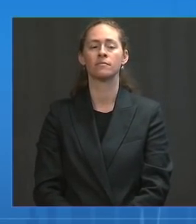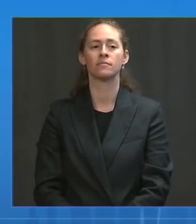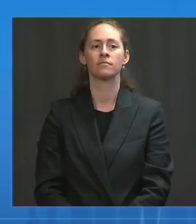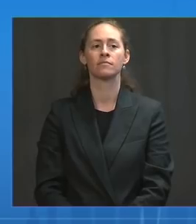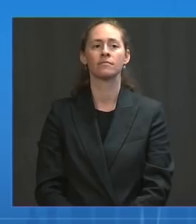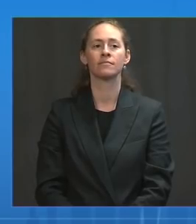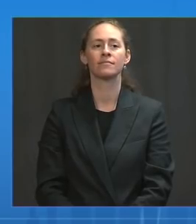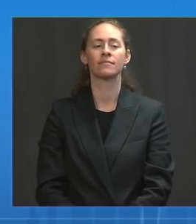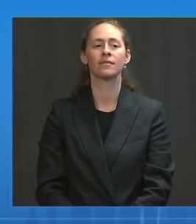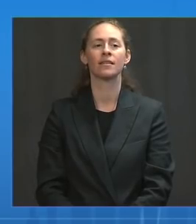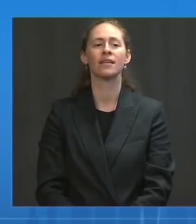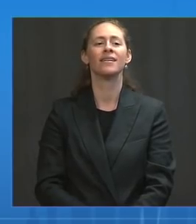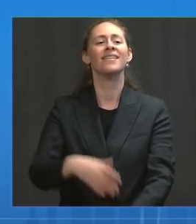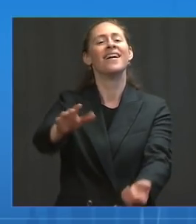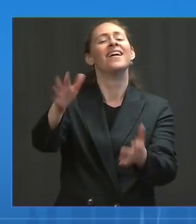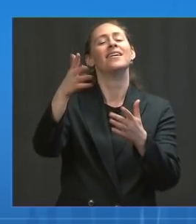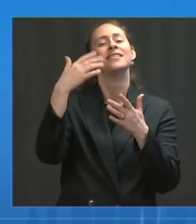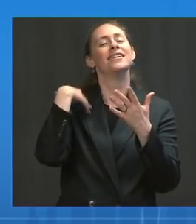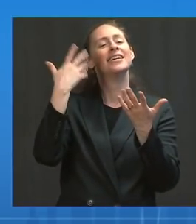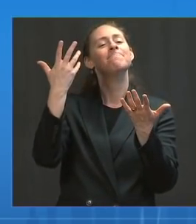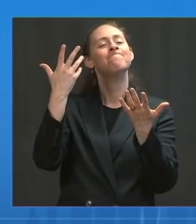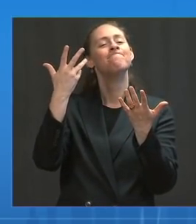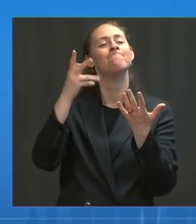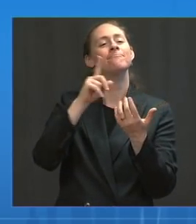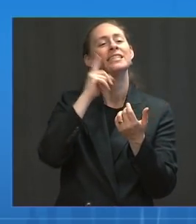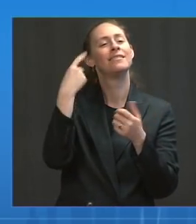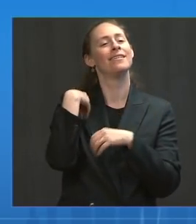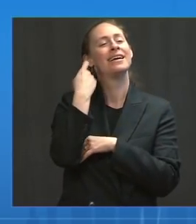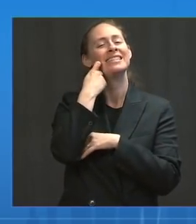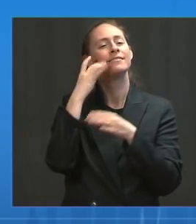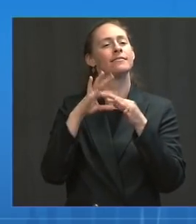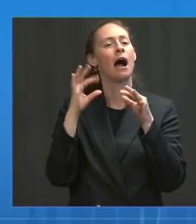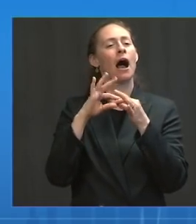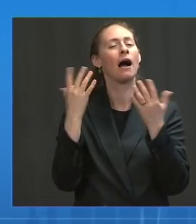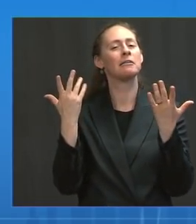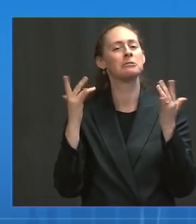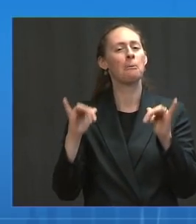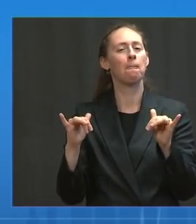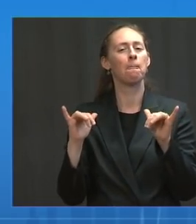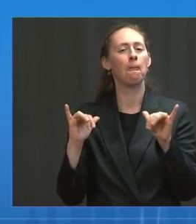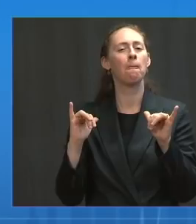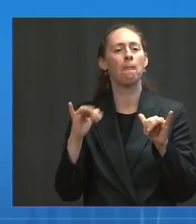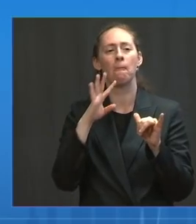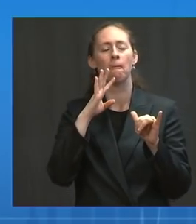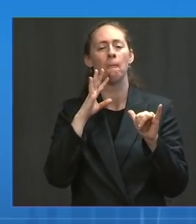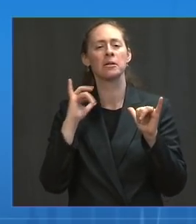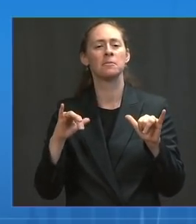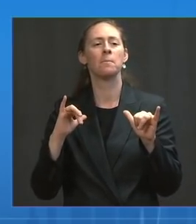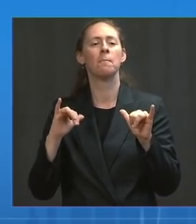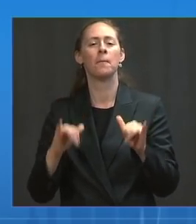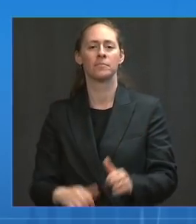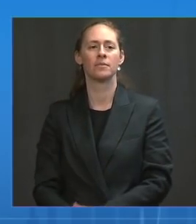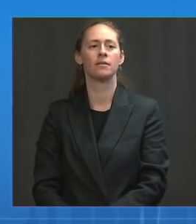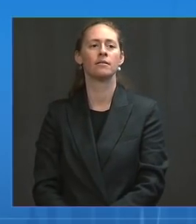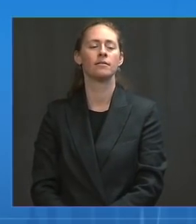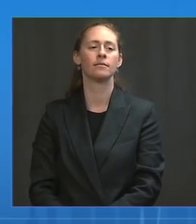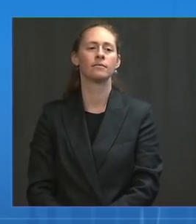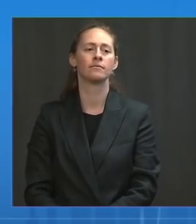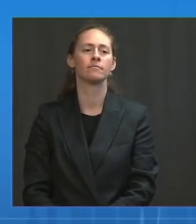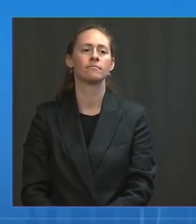Dr. Fauci: Alice, it really is consistent with what I had just said. I mean, you look for what the general recommendation is from the CDC,